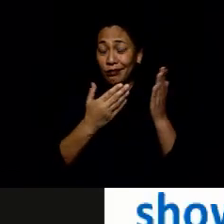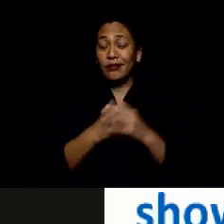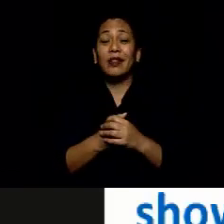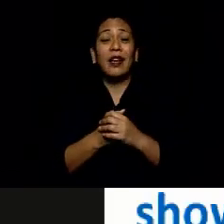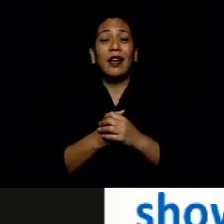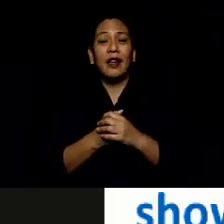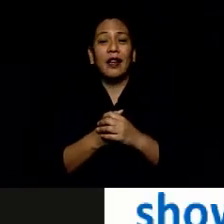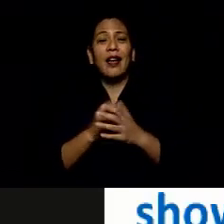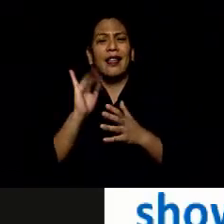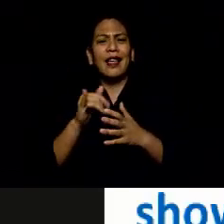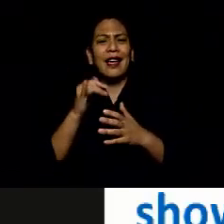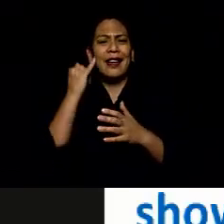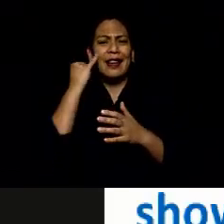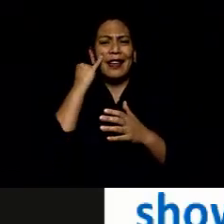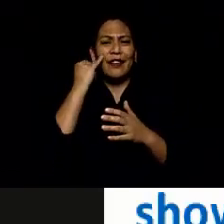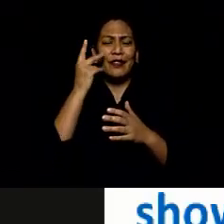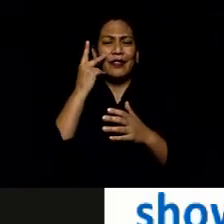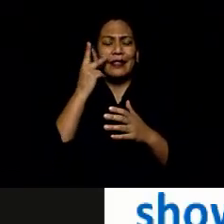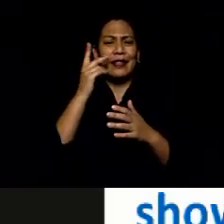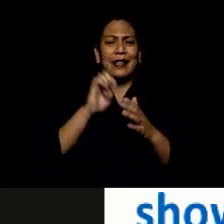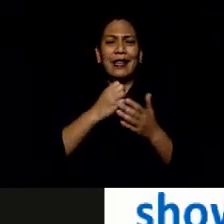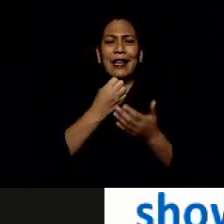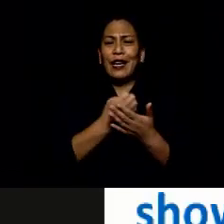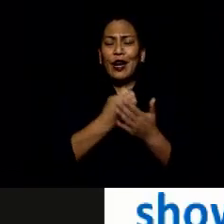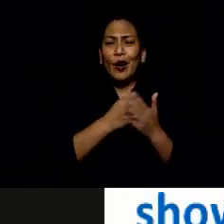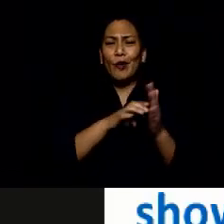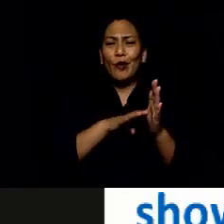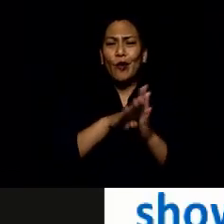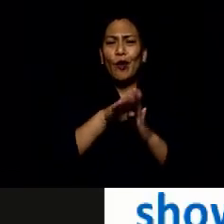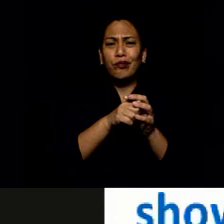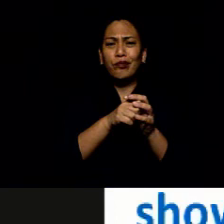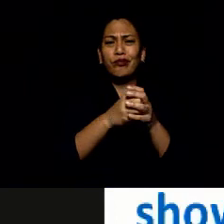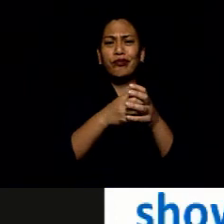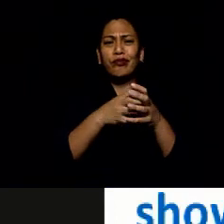collapse would be very likely. And I've just shown you one scenario here.